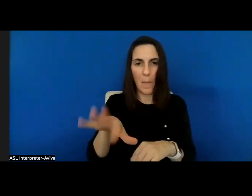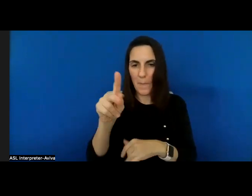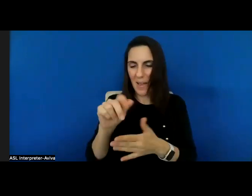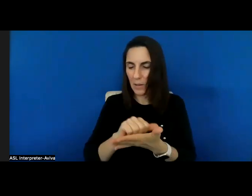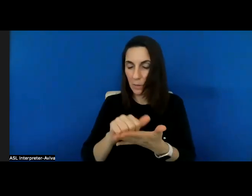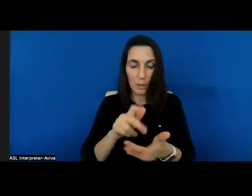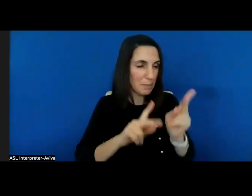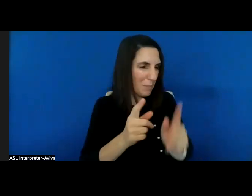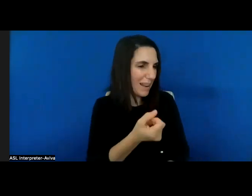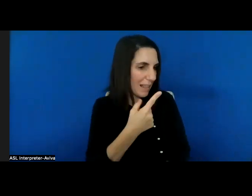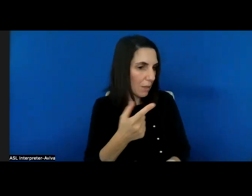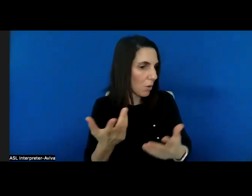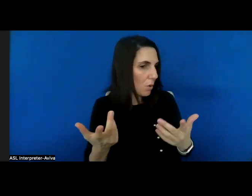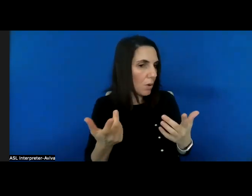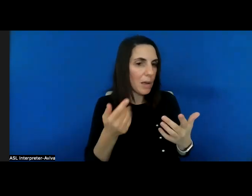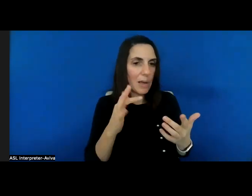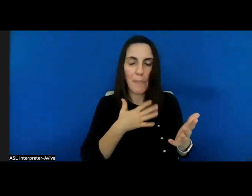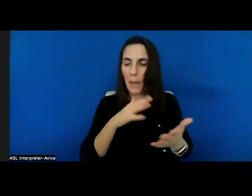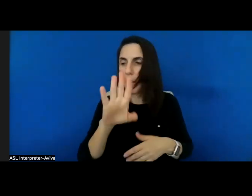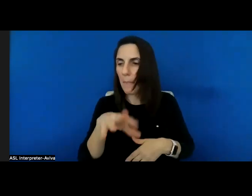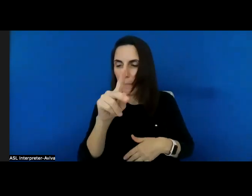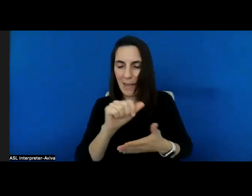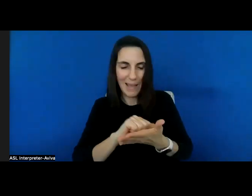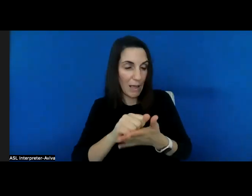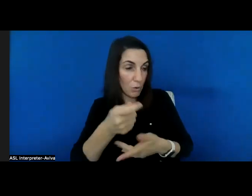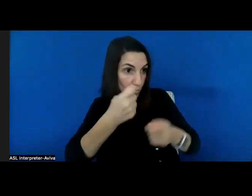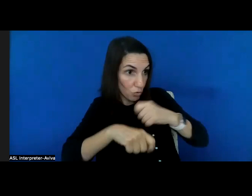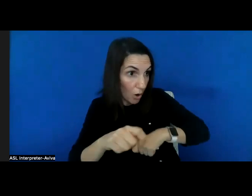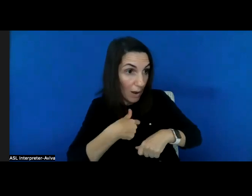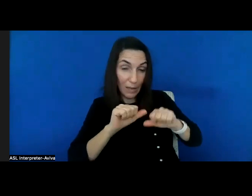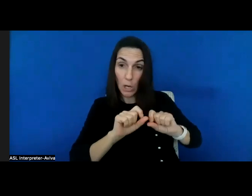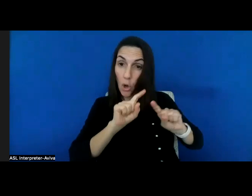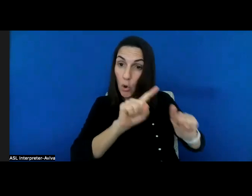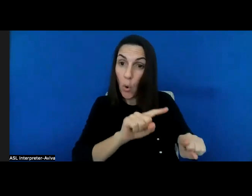you know, what if my big account changes? 11:44:09 Can I go online? Yes. So after the